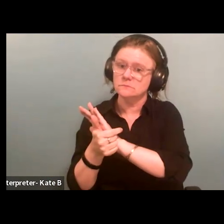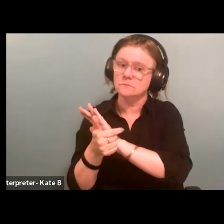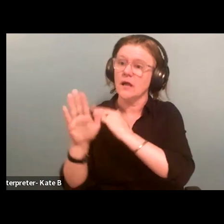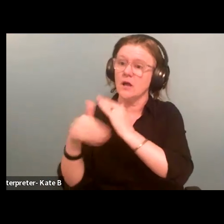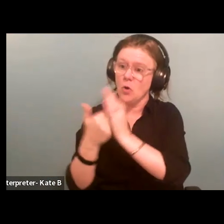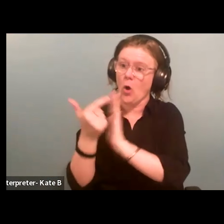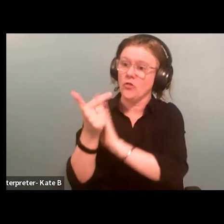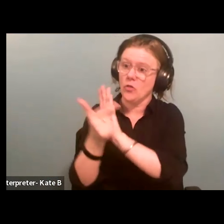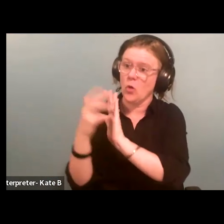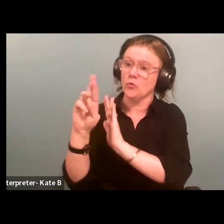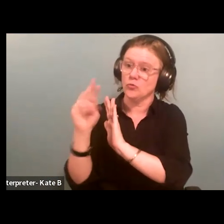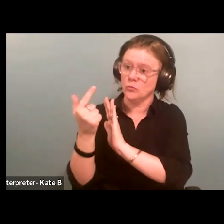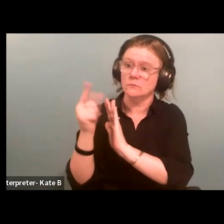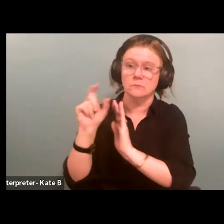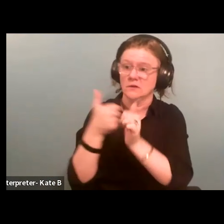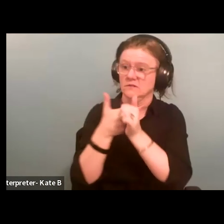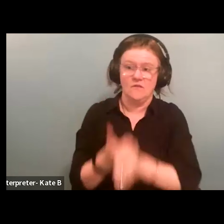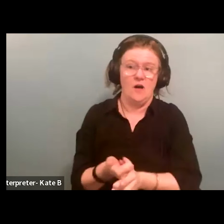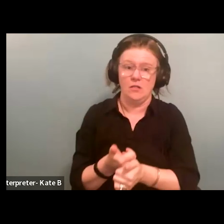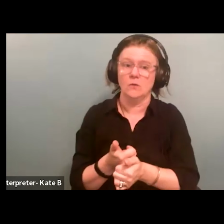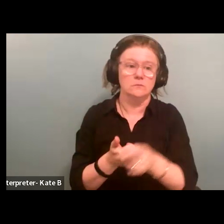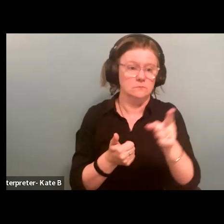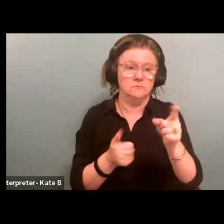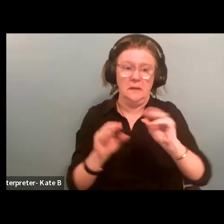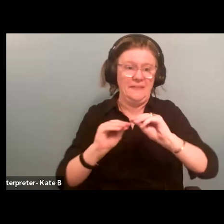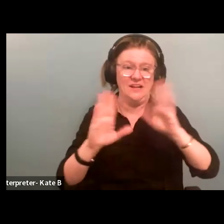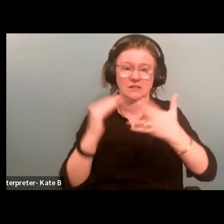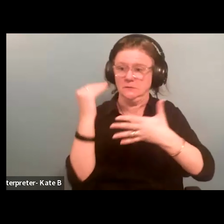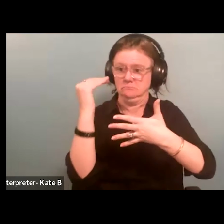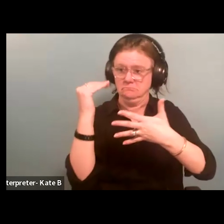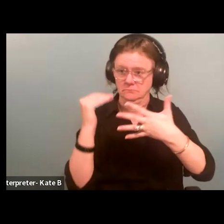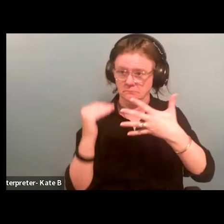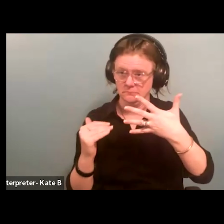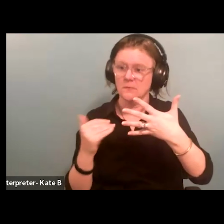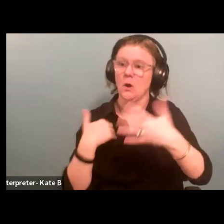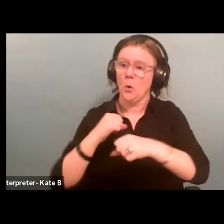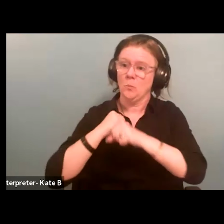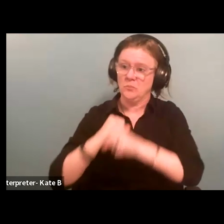that we have are very well to protect that data.